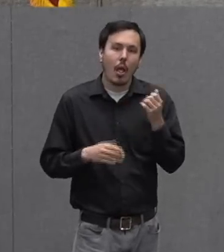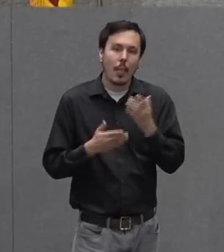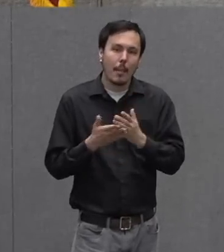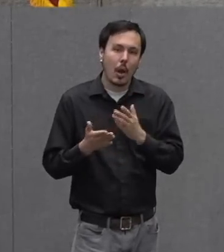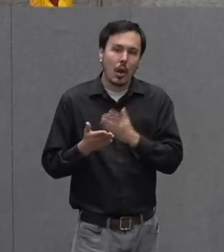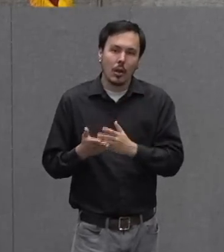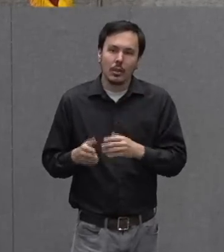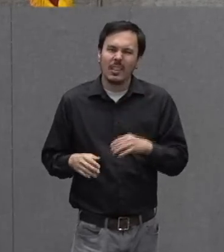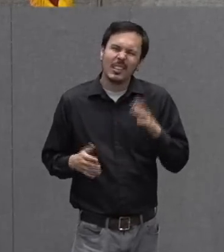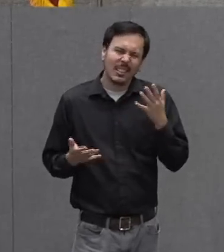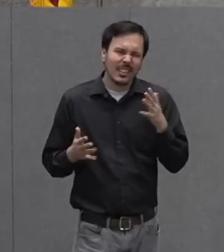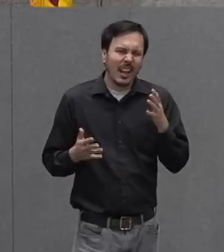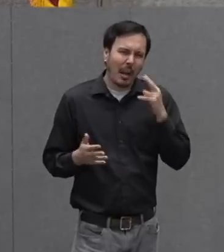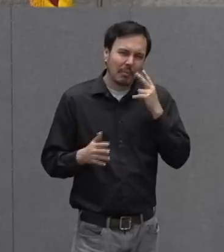Can sort of see through it.